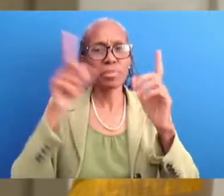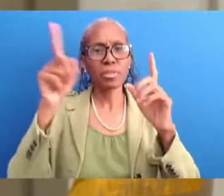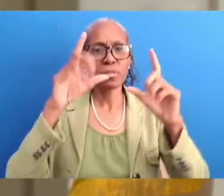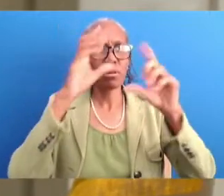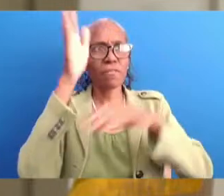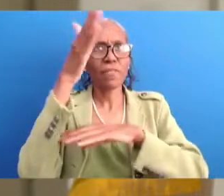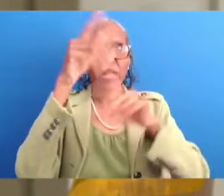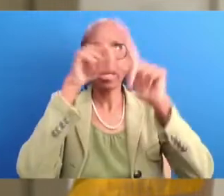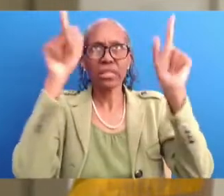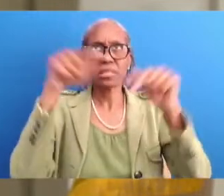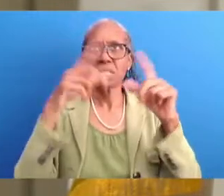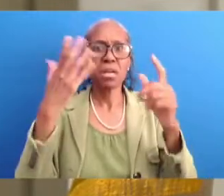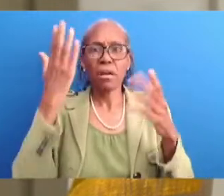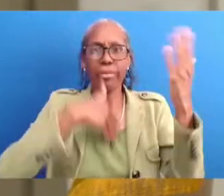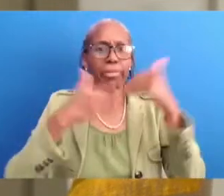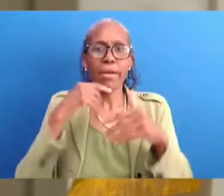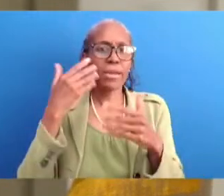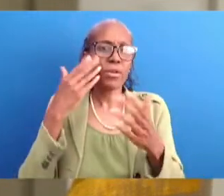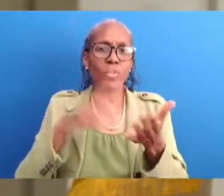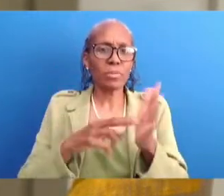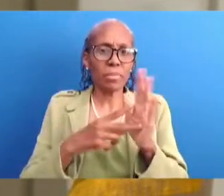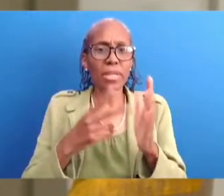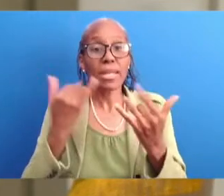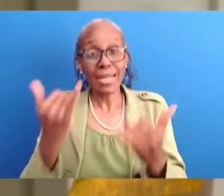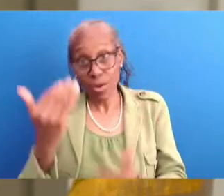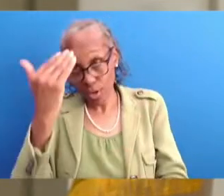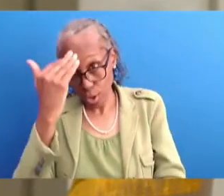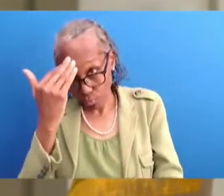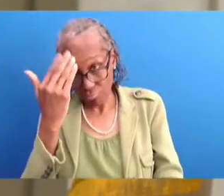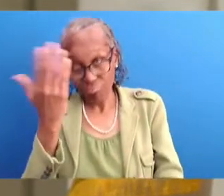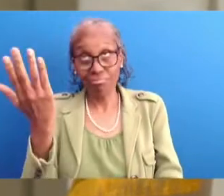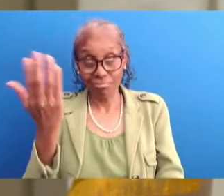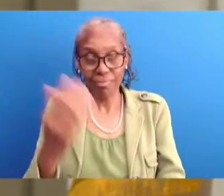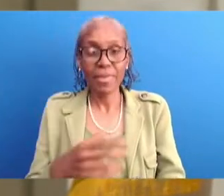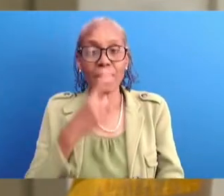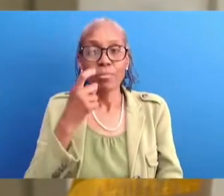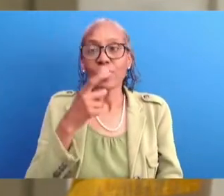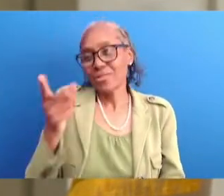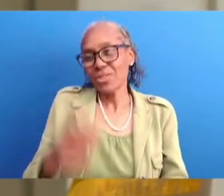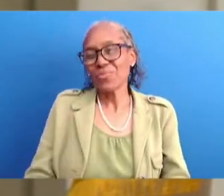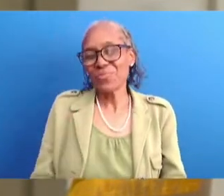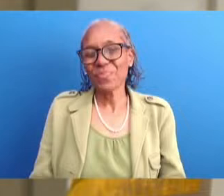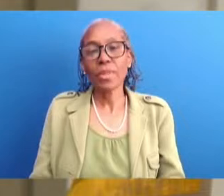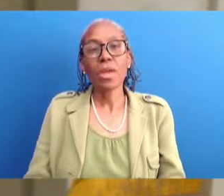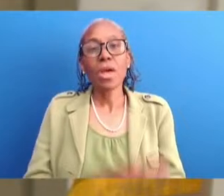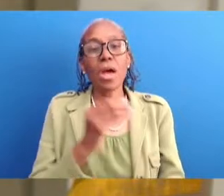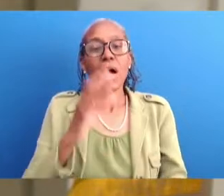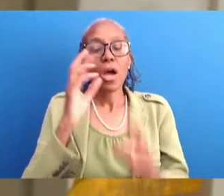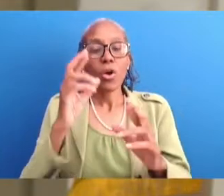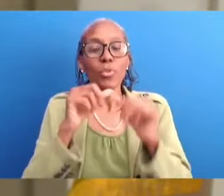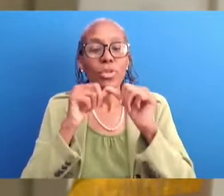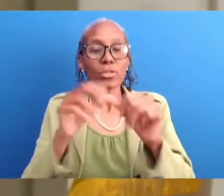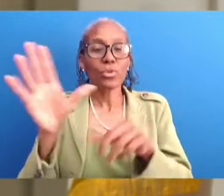I WAS TAUGHT THAT, YOU KNOW, THERE'S SOME SYMBOLS UP ON LIGHT POSTS THAT I DIDN'T KNOW EVEN